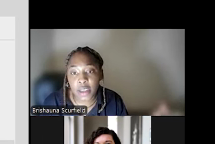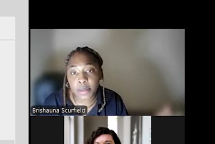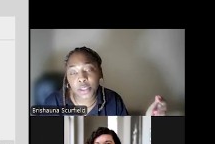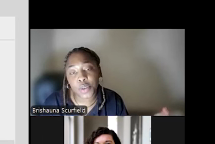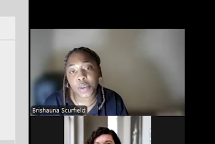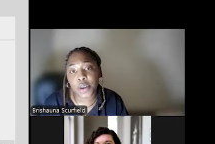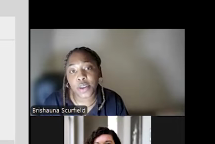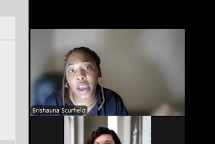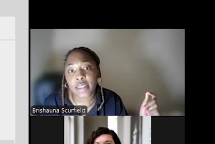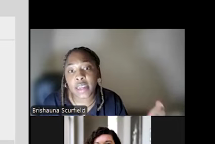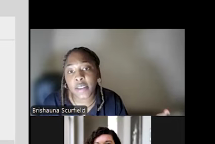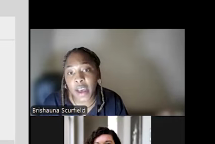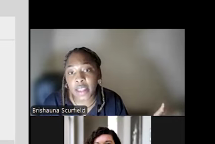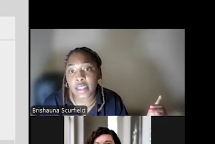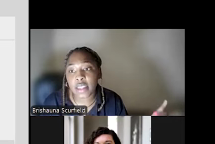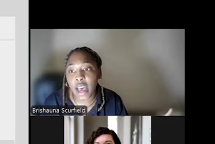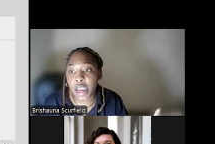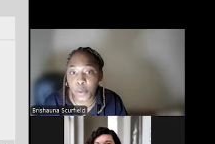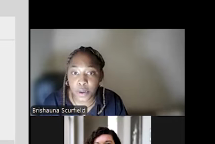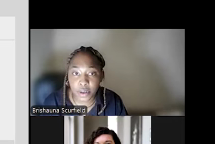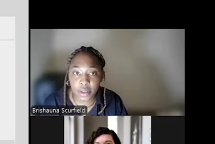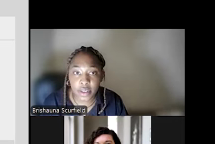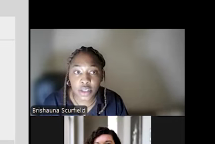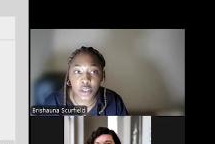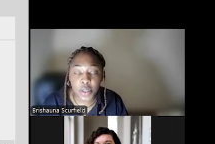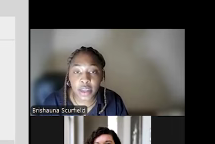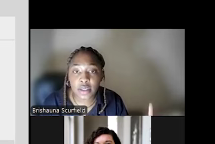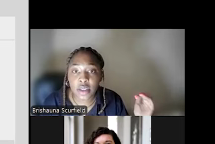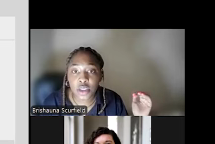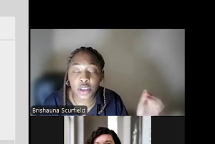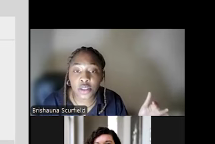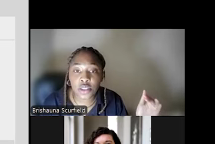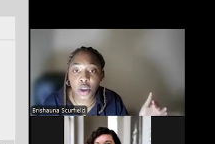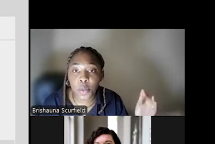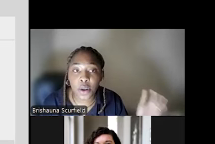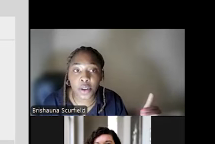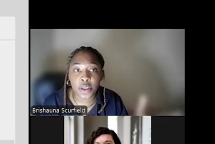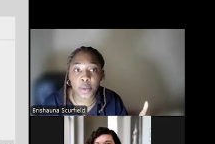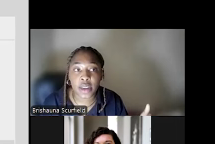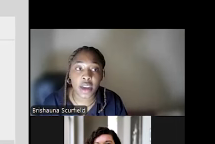helps a screen reader identify the slide order so that your users know what order they're reading